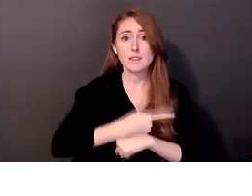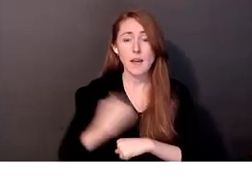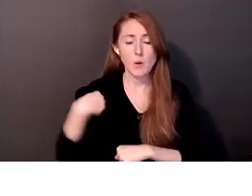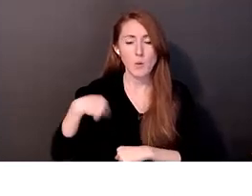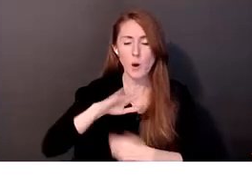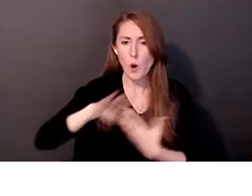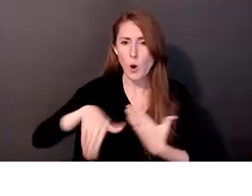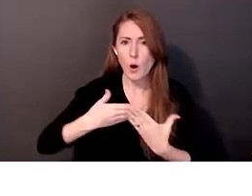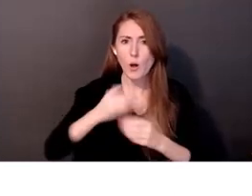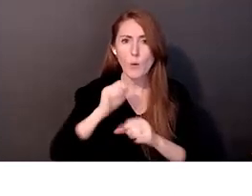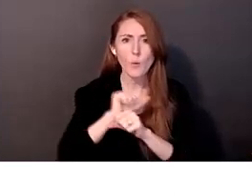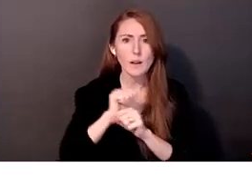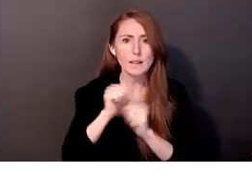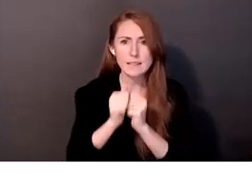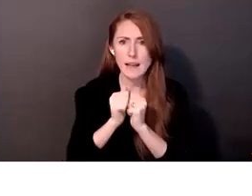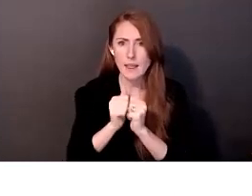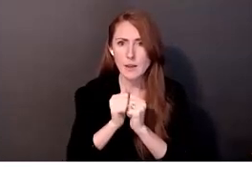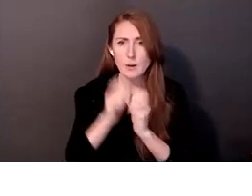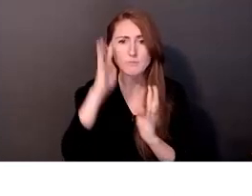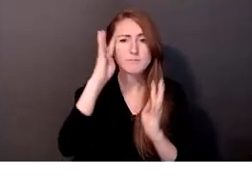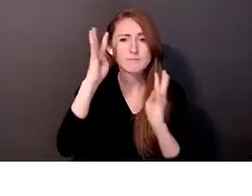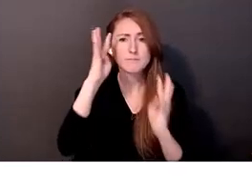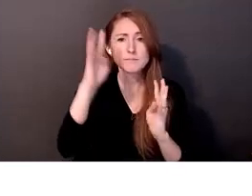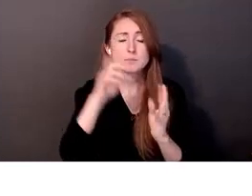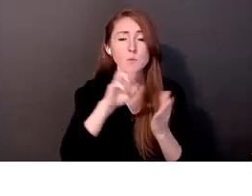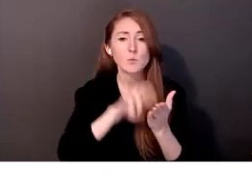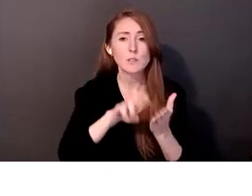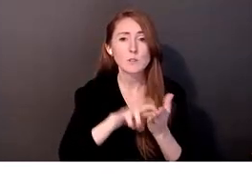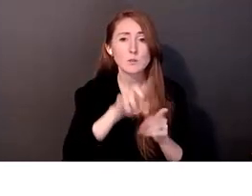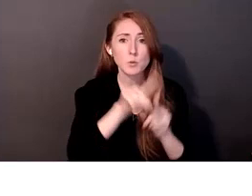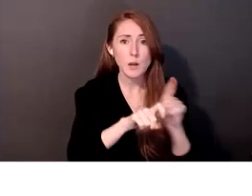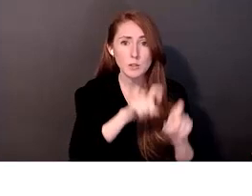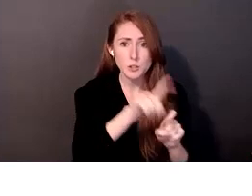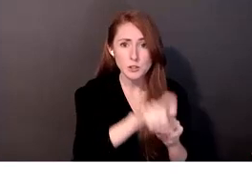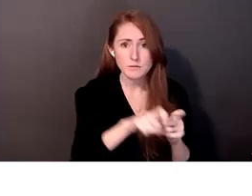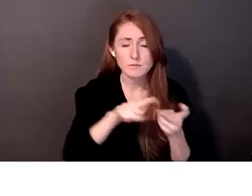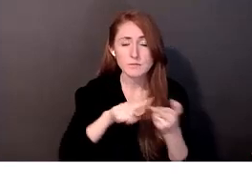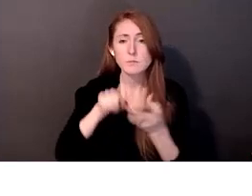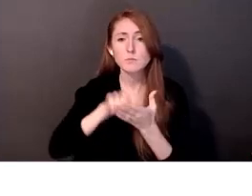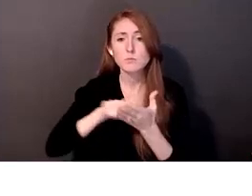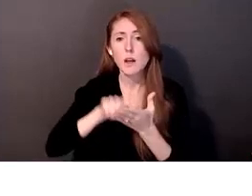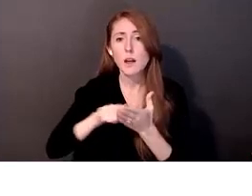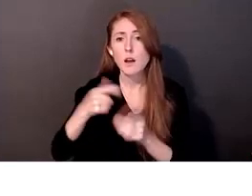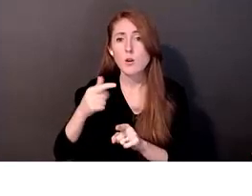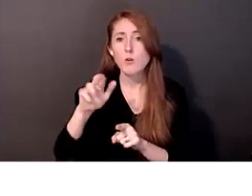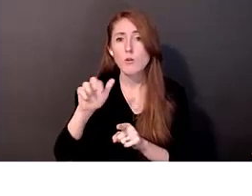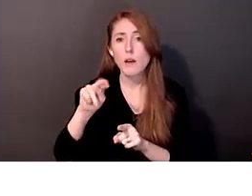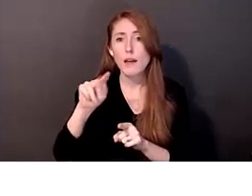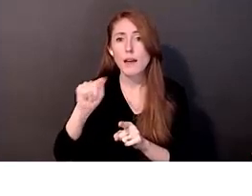to write the grant application. We had a core team meeting that managed